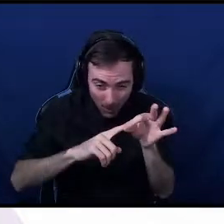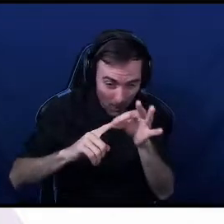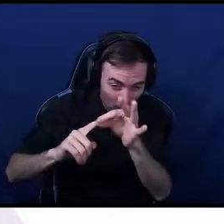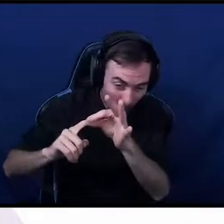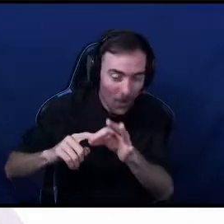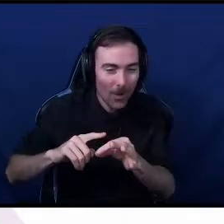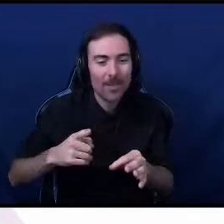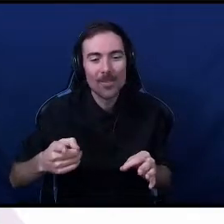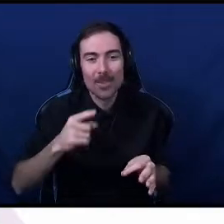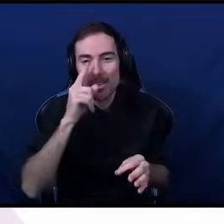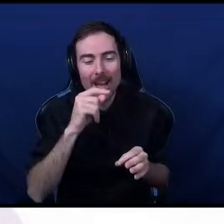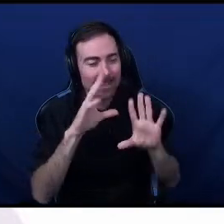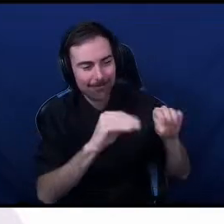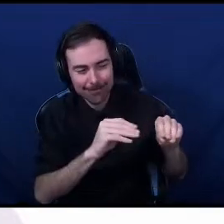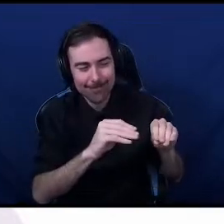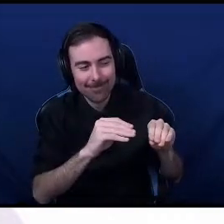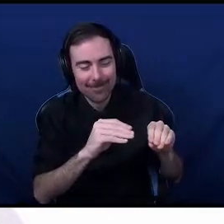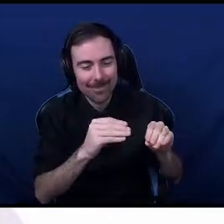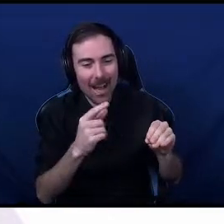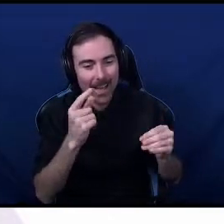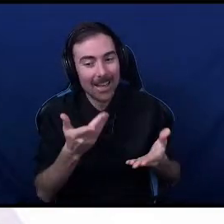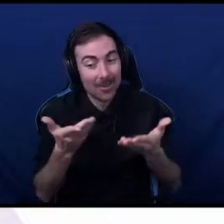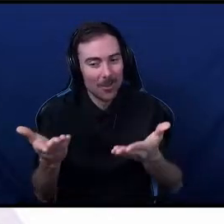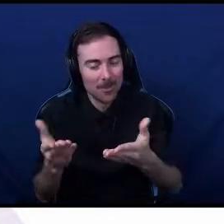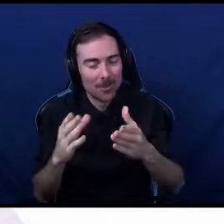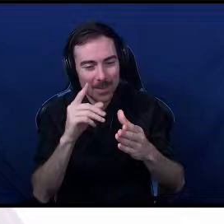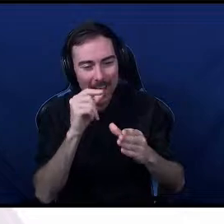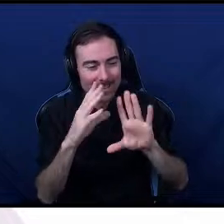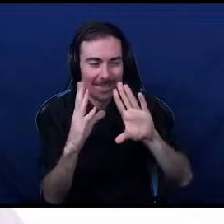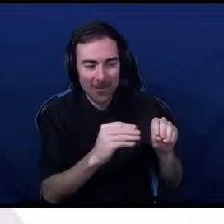me up. So we have enough time for audience to ask questions as well.